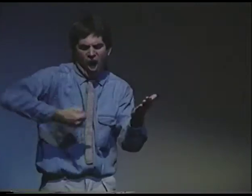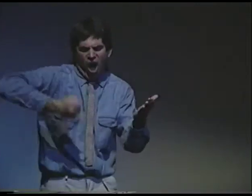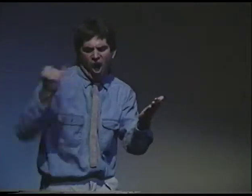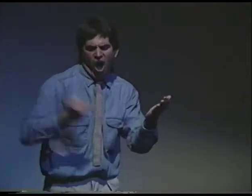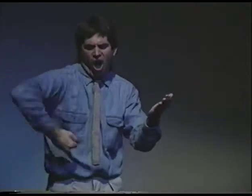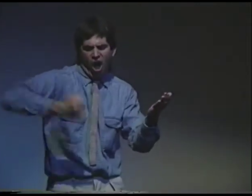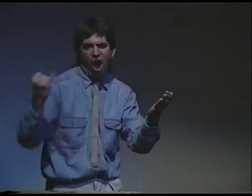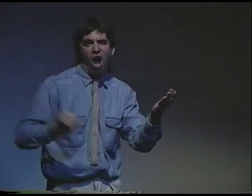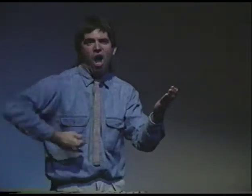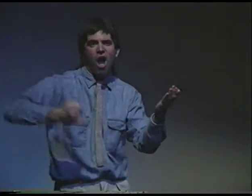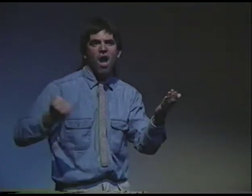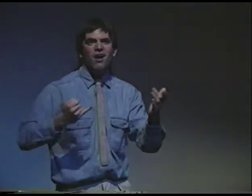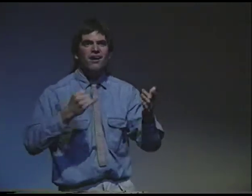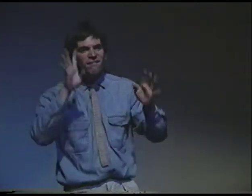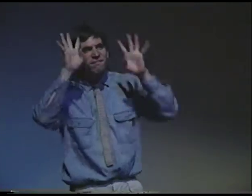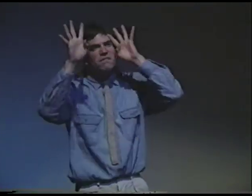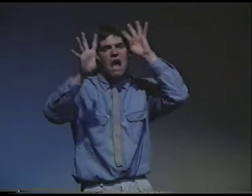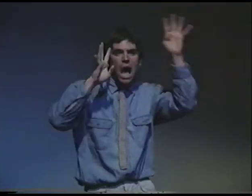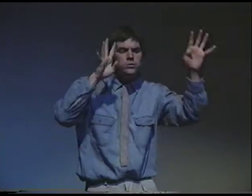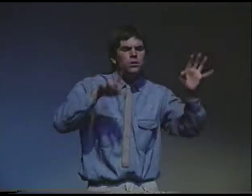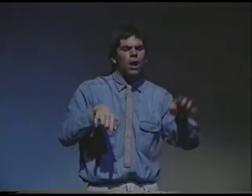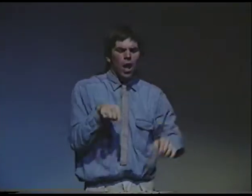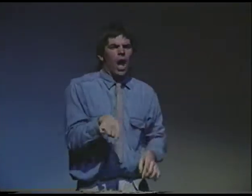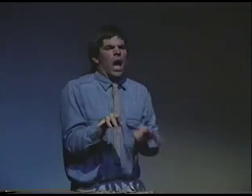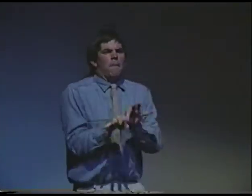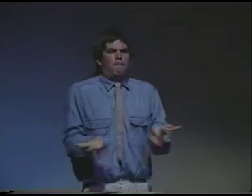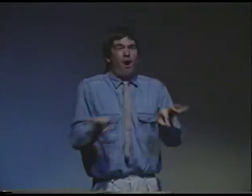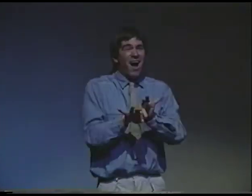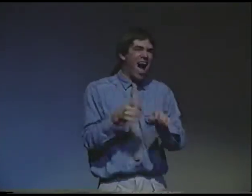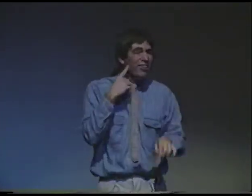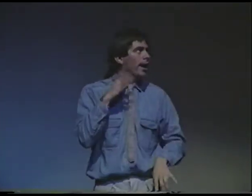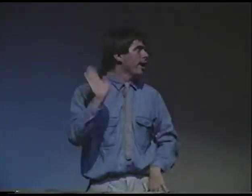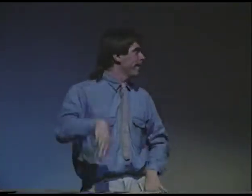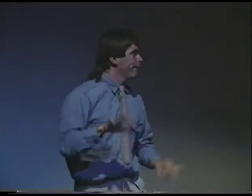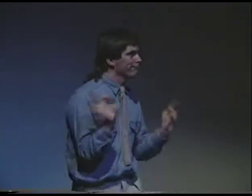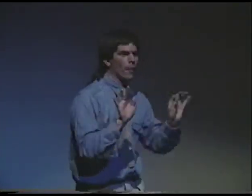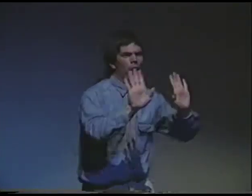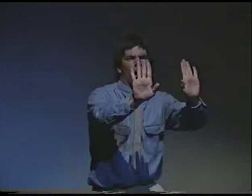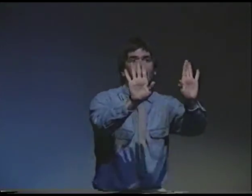All these illustrated ideas, fantasy ideas drawn out.